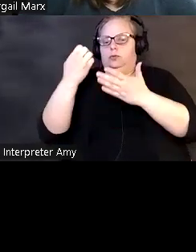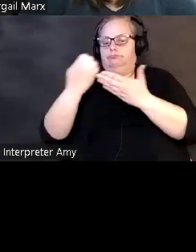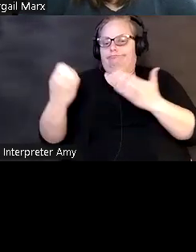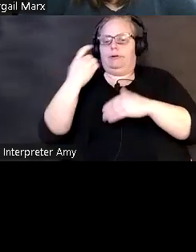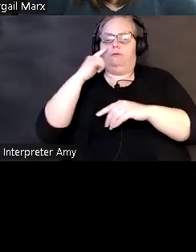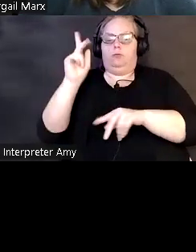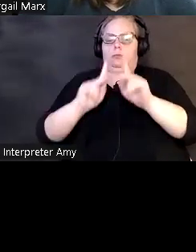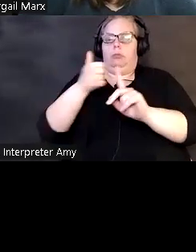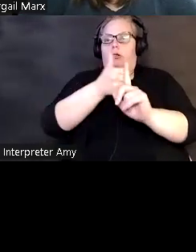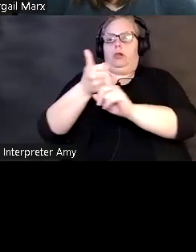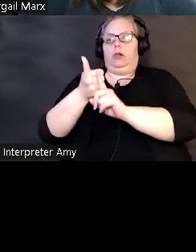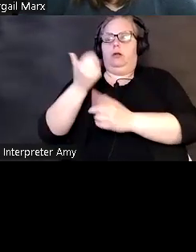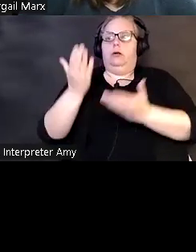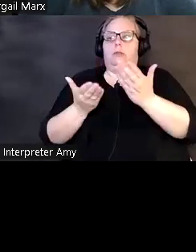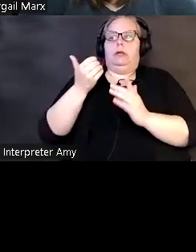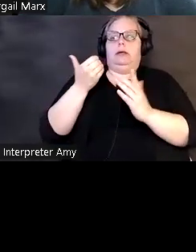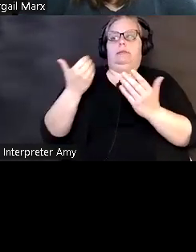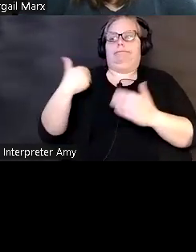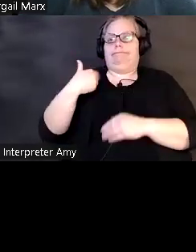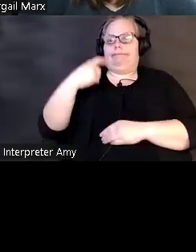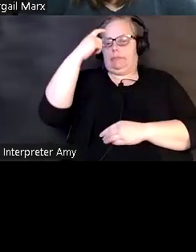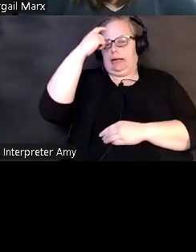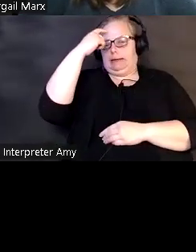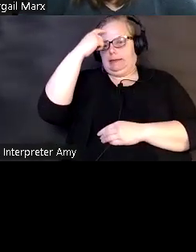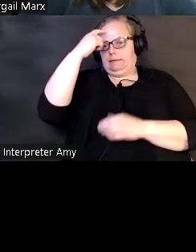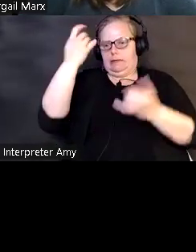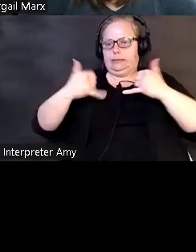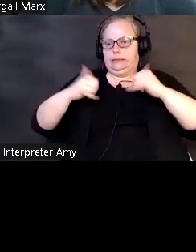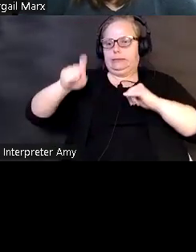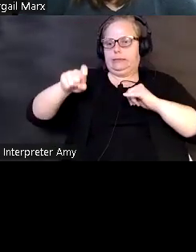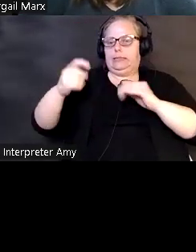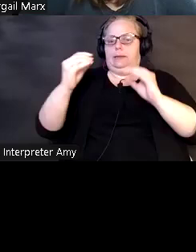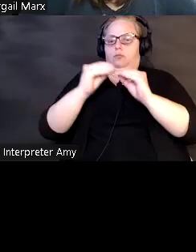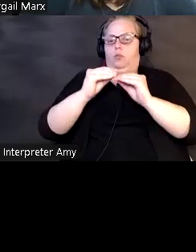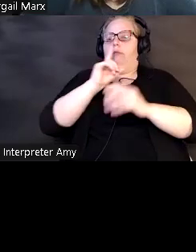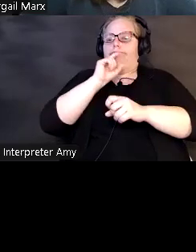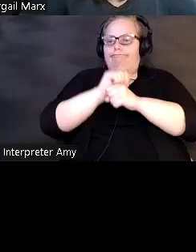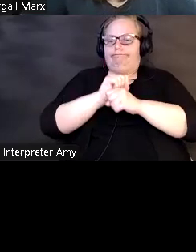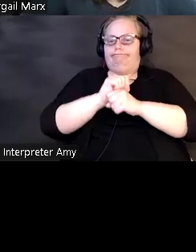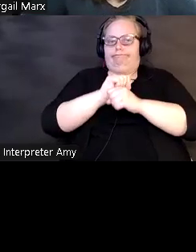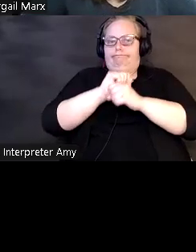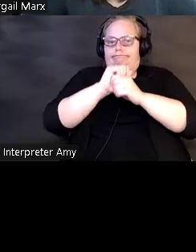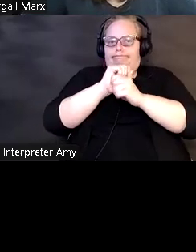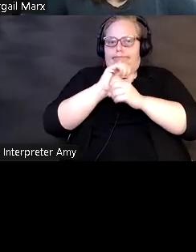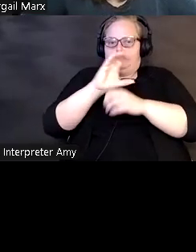that maybe cognitively still need a little bit of that actual object, or maybe they are blind